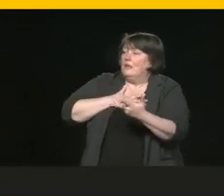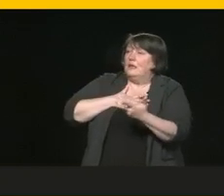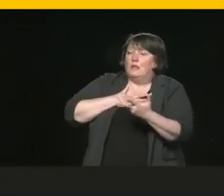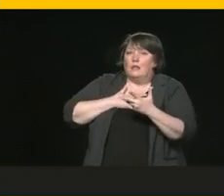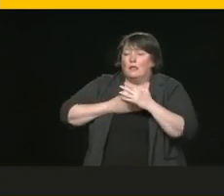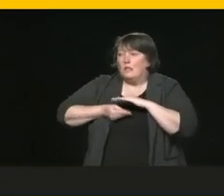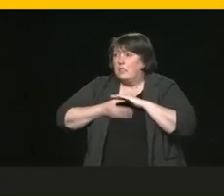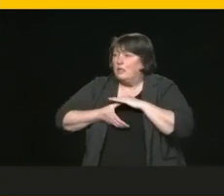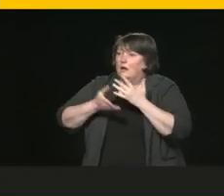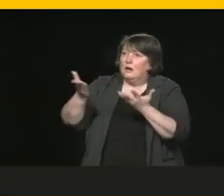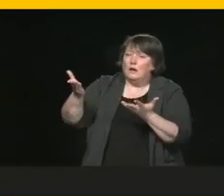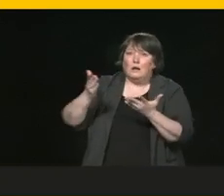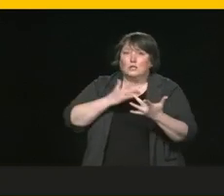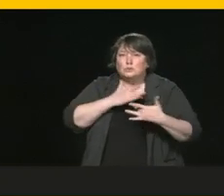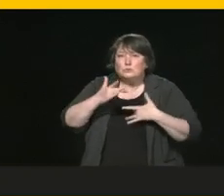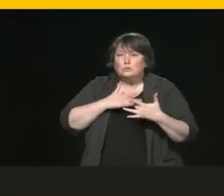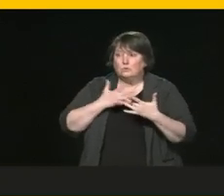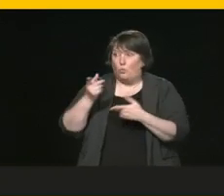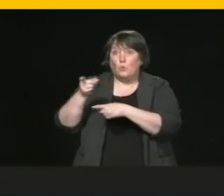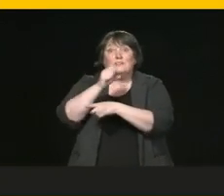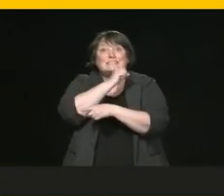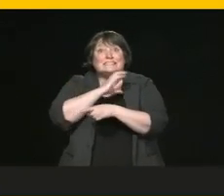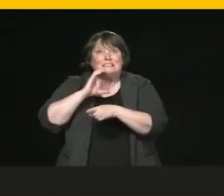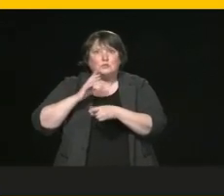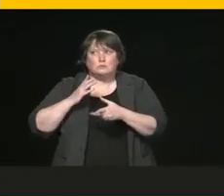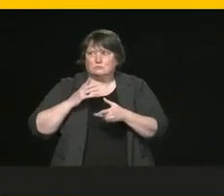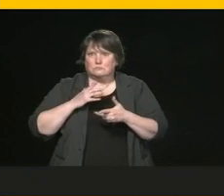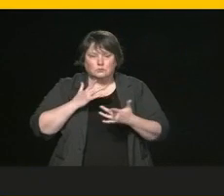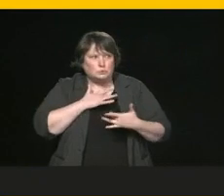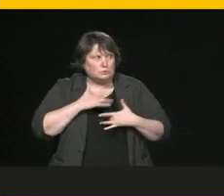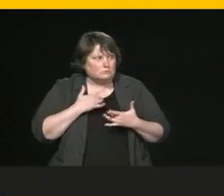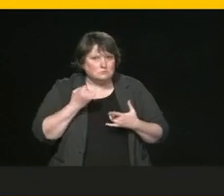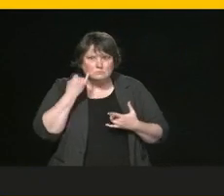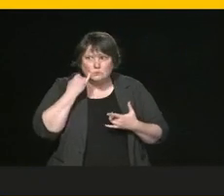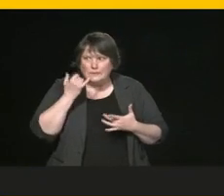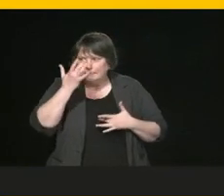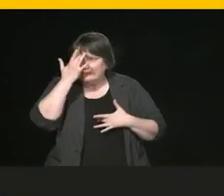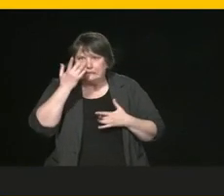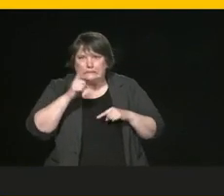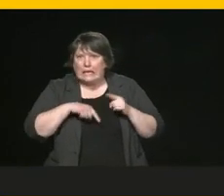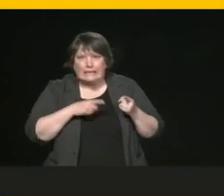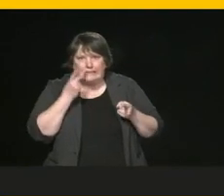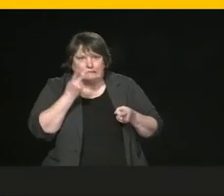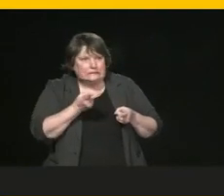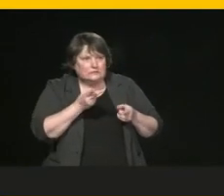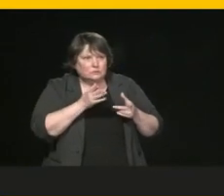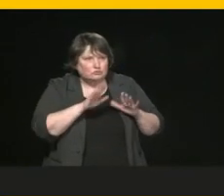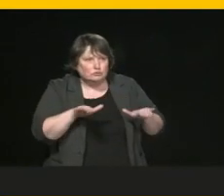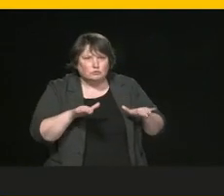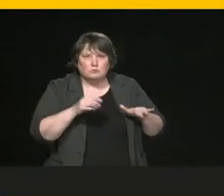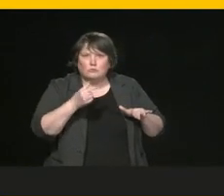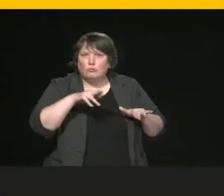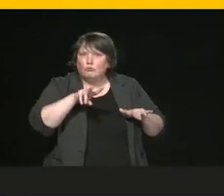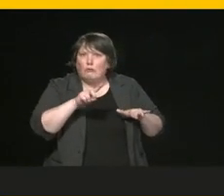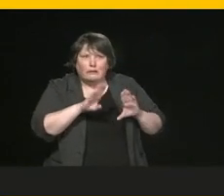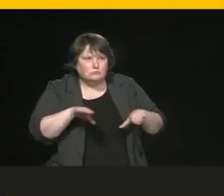PEOPLE THEY CAN'T EVEN VISIT RIGHT NOW. SENIORS WORRIED ABOUT FALLING